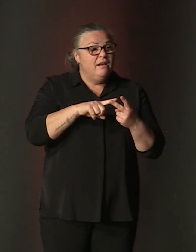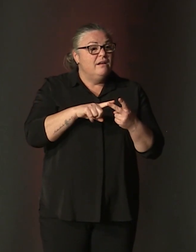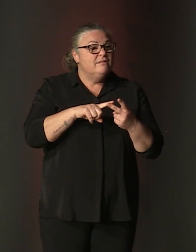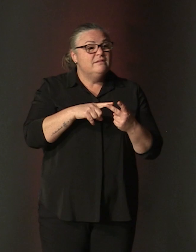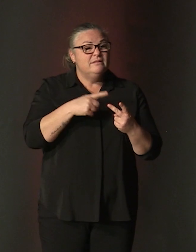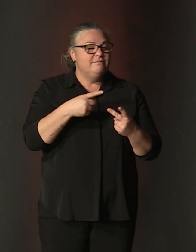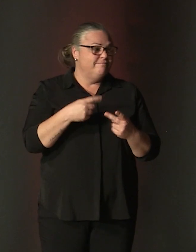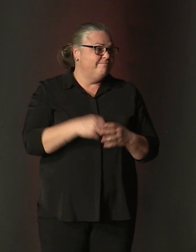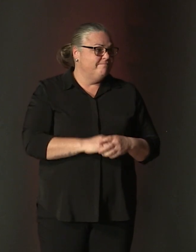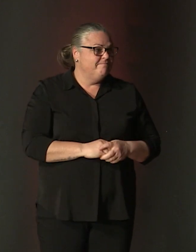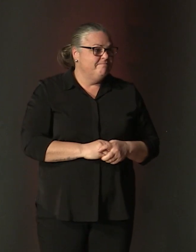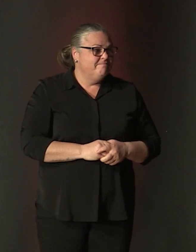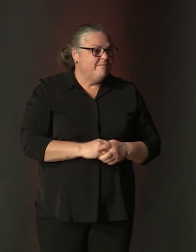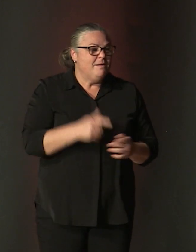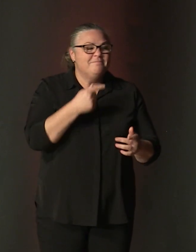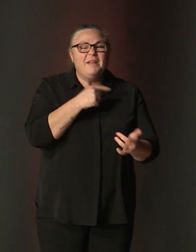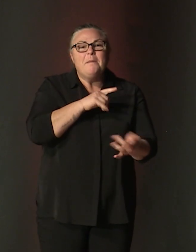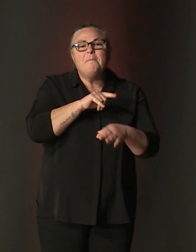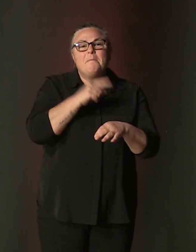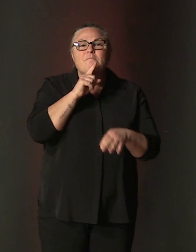as they usually do, minding their own business,